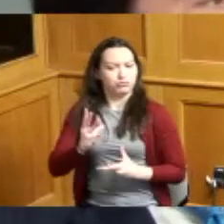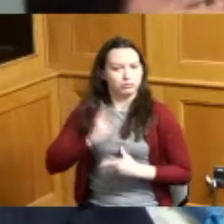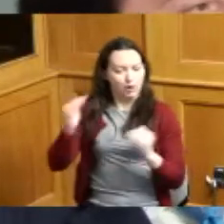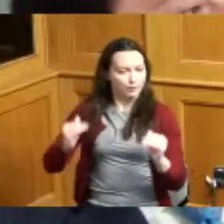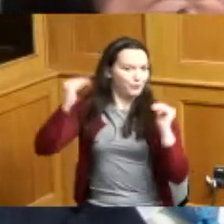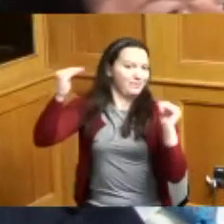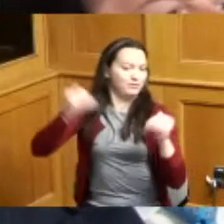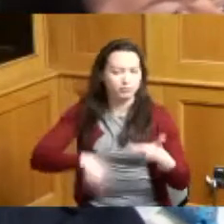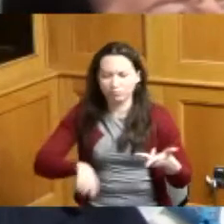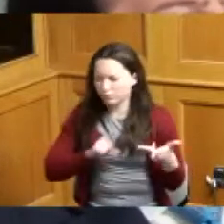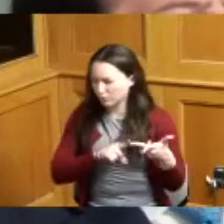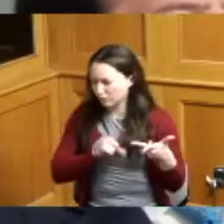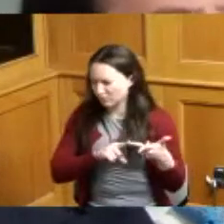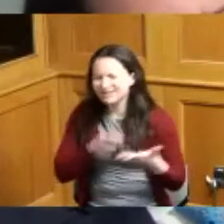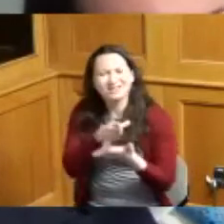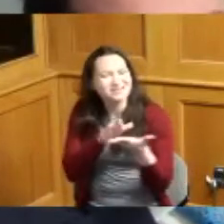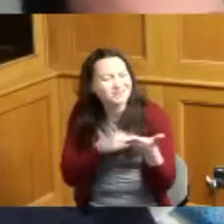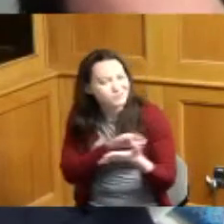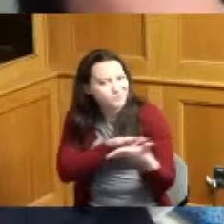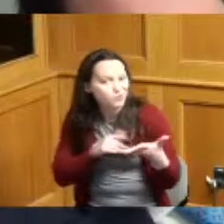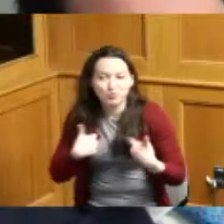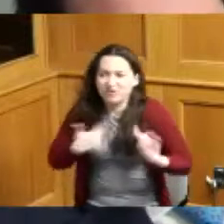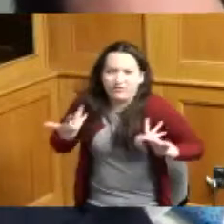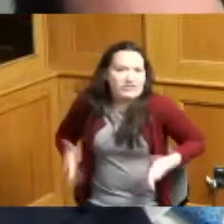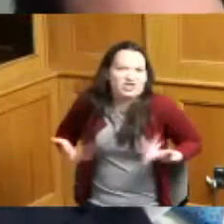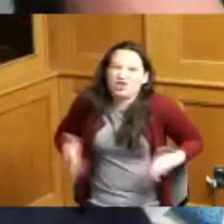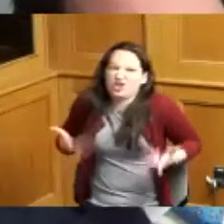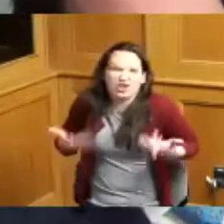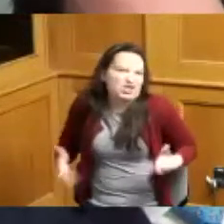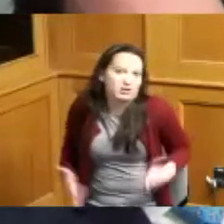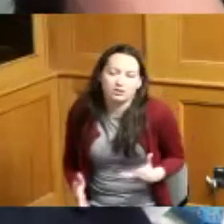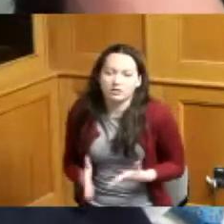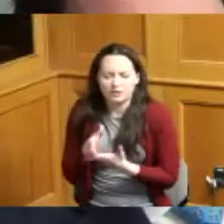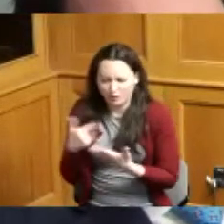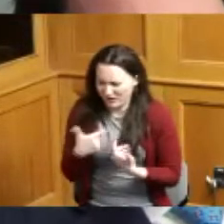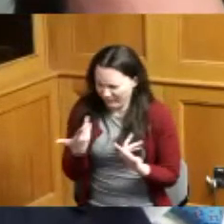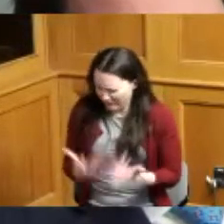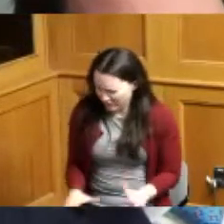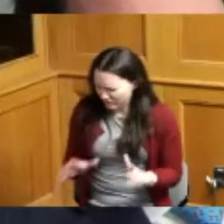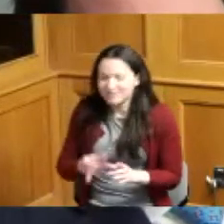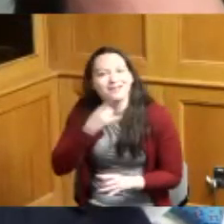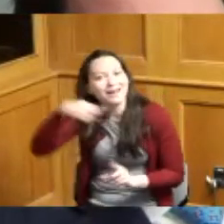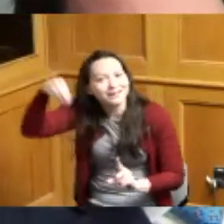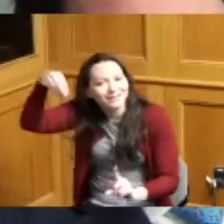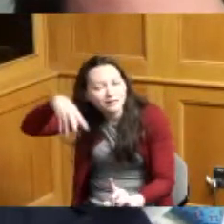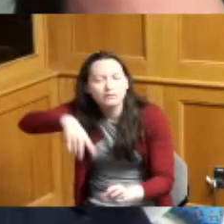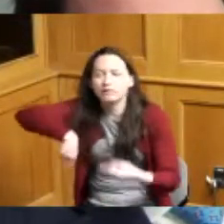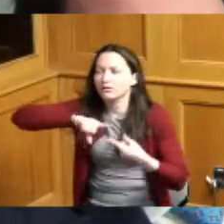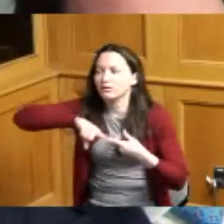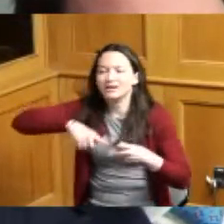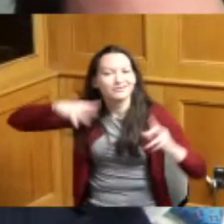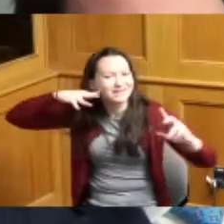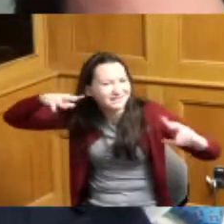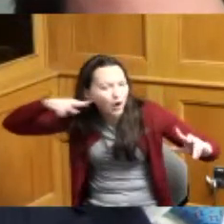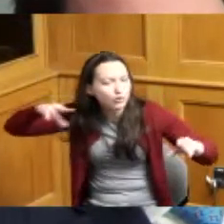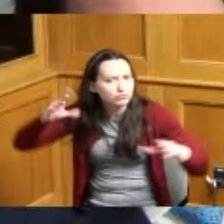uh some things that we've actually already done we've done uh lighting we've done uh sound systems